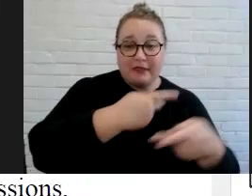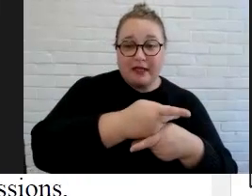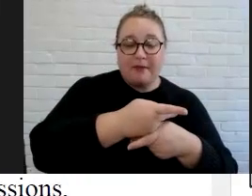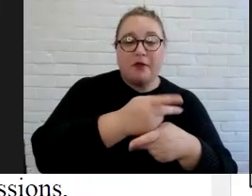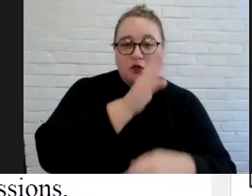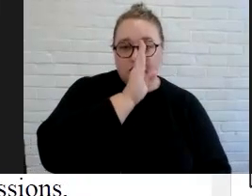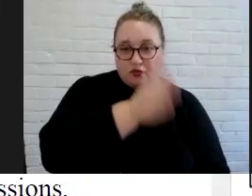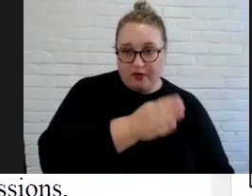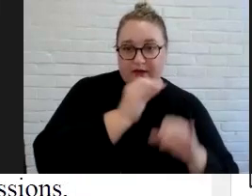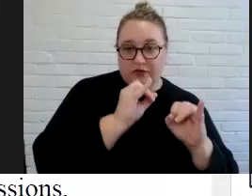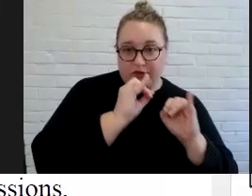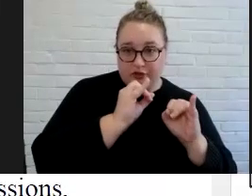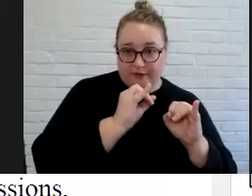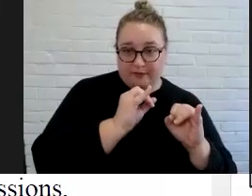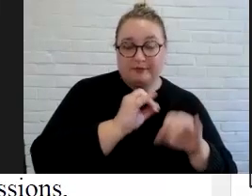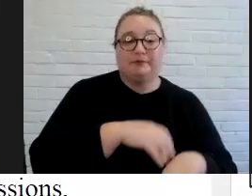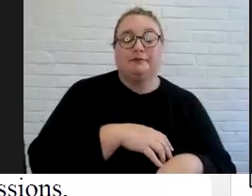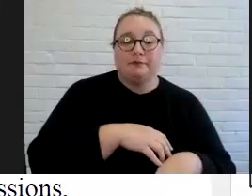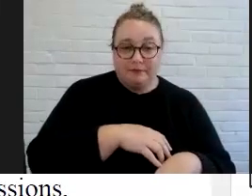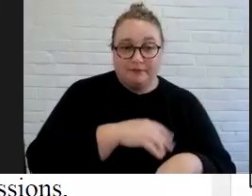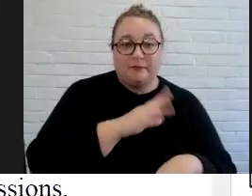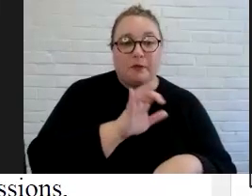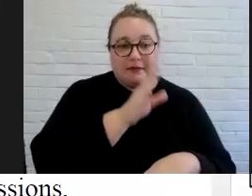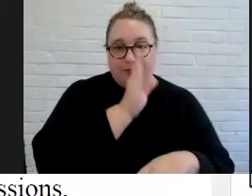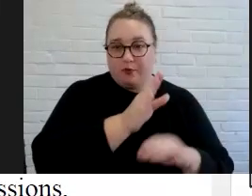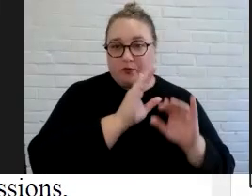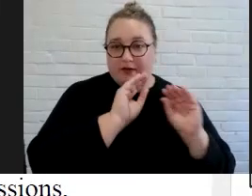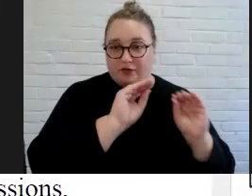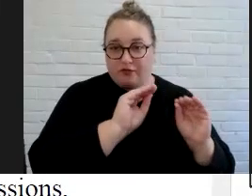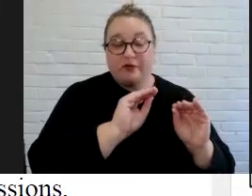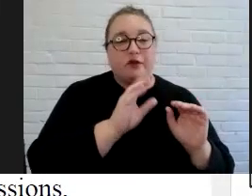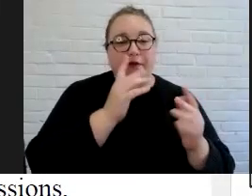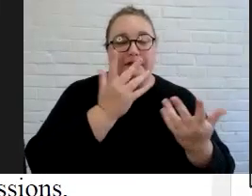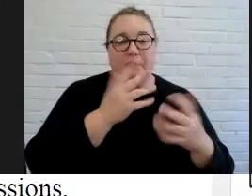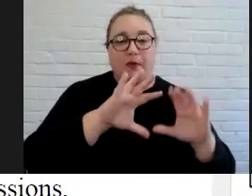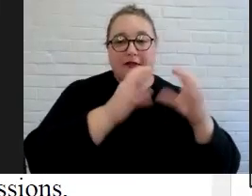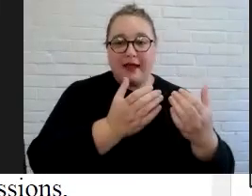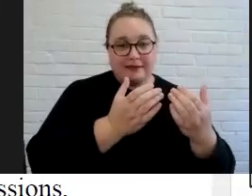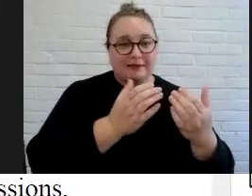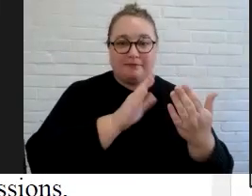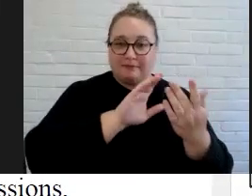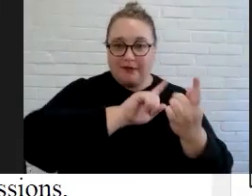Providing direct instruction so that, you know, so if you think about a face to face class, that is where,